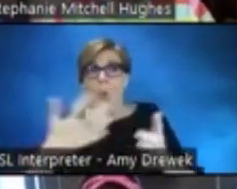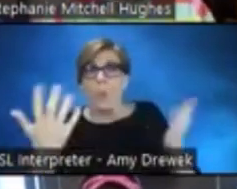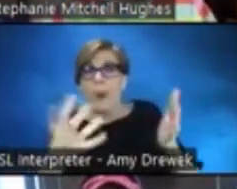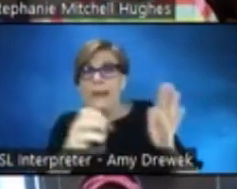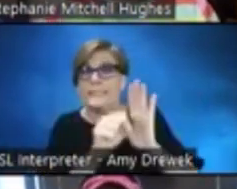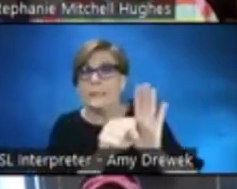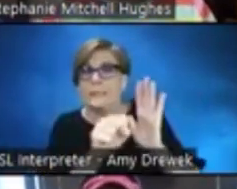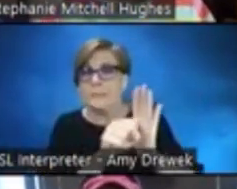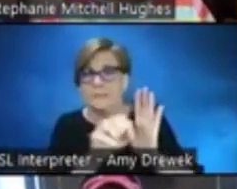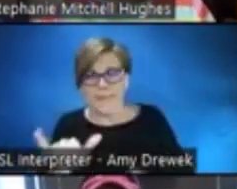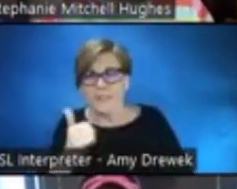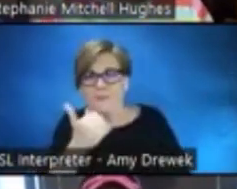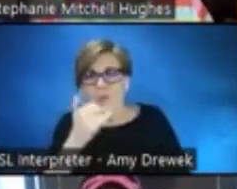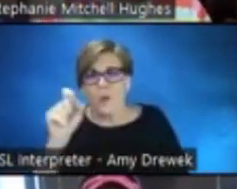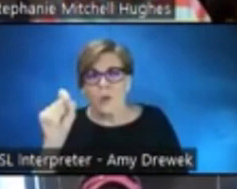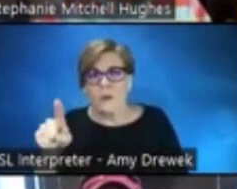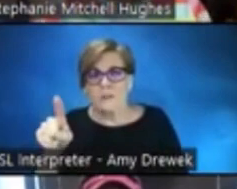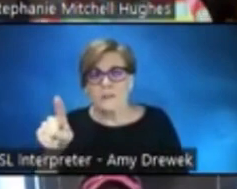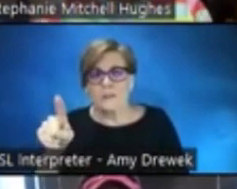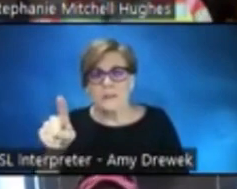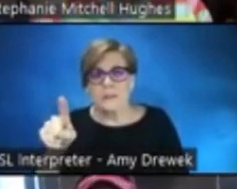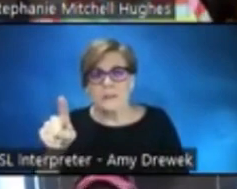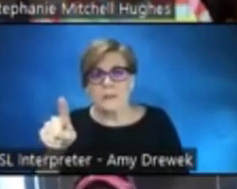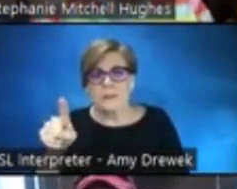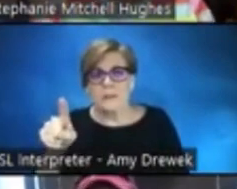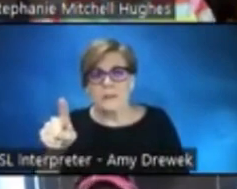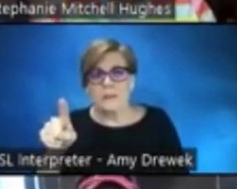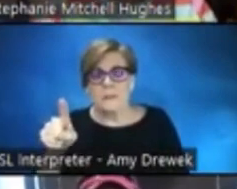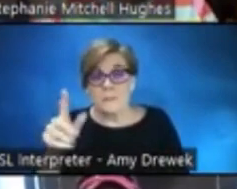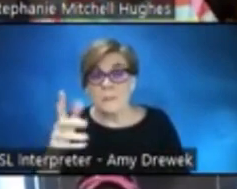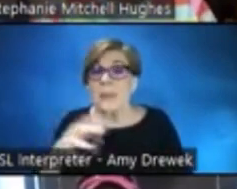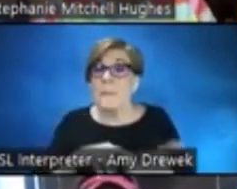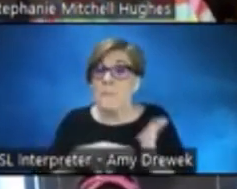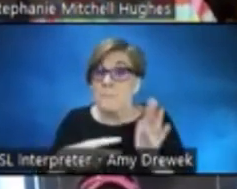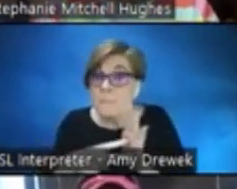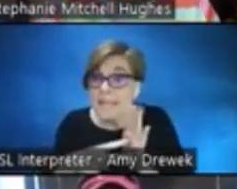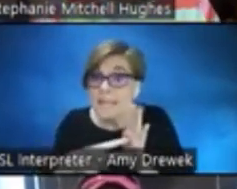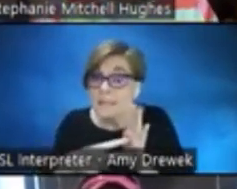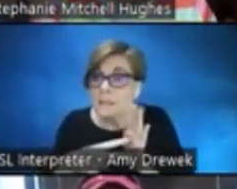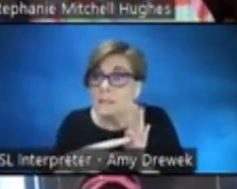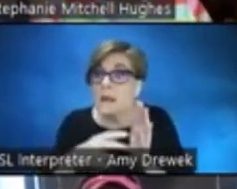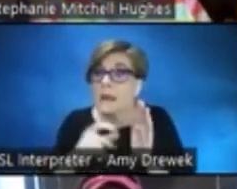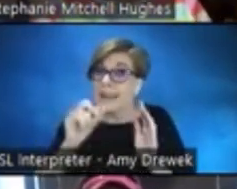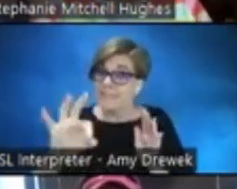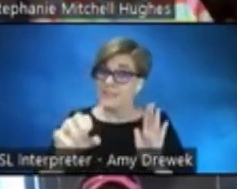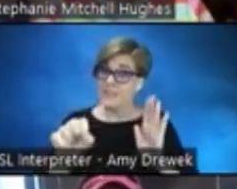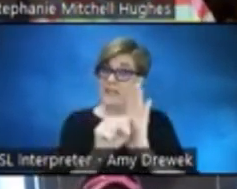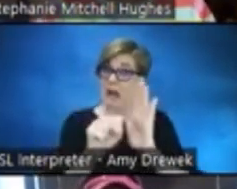IT SAYS IS SOMEHOW A FRIEND OR FAMILY MEMBER OR EMPLOYER SHOULD